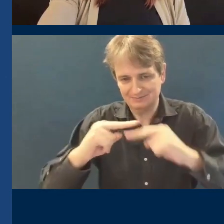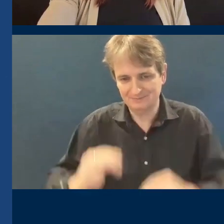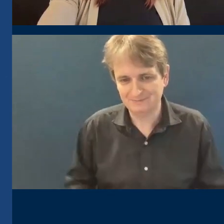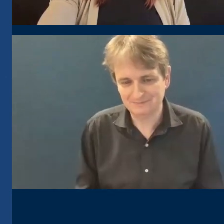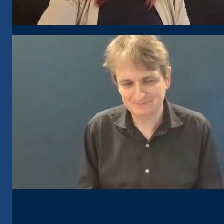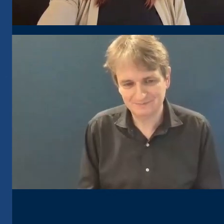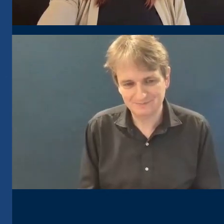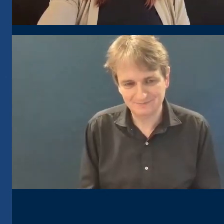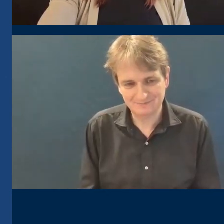Next slide, please.